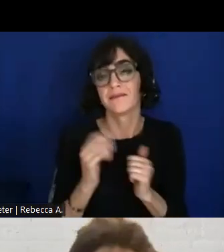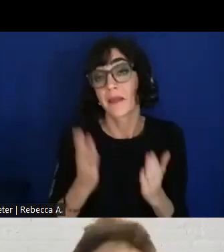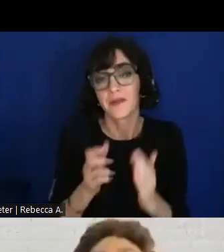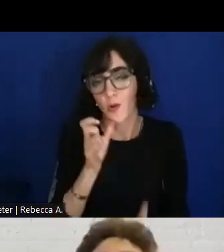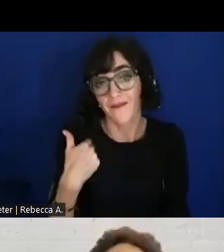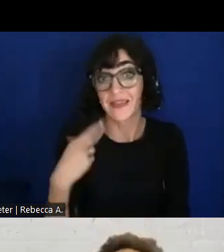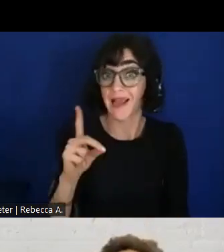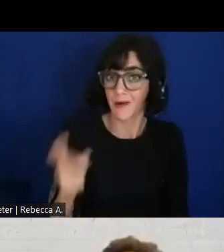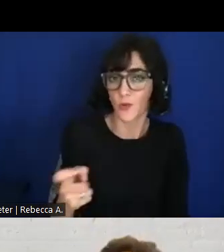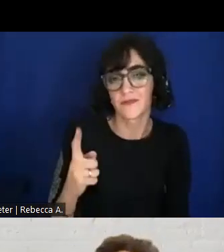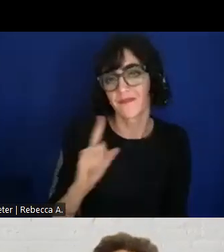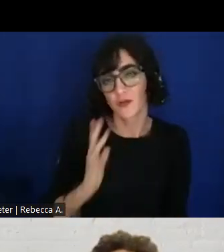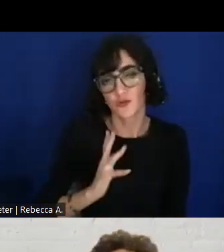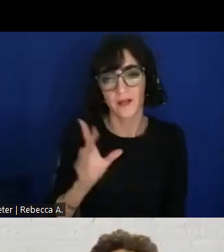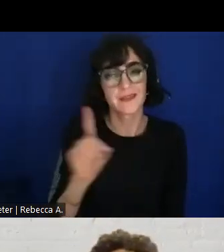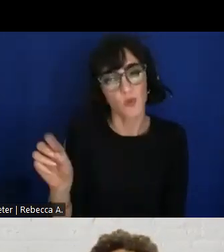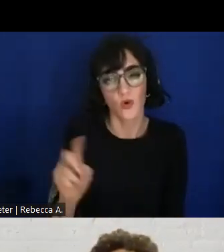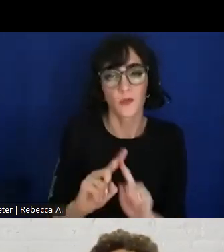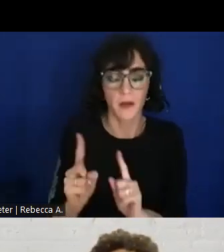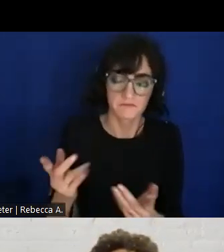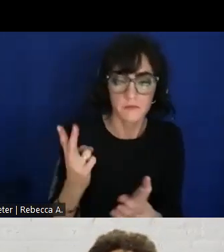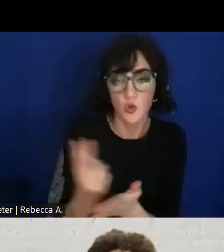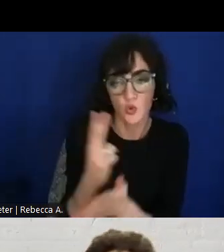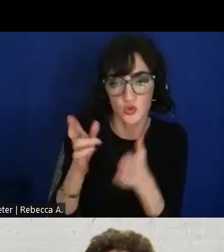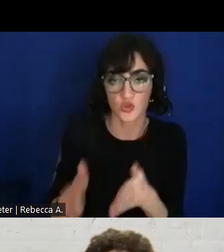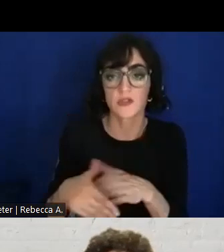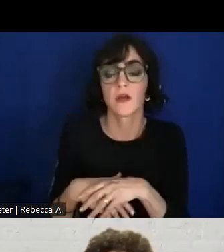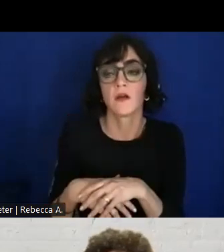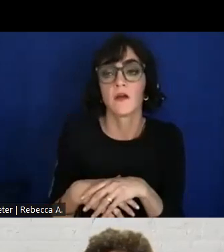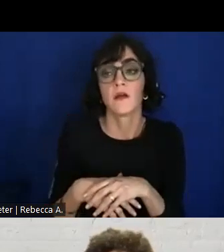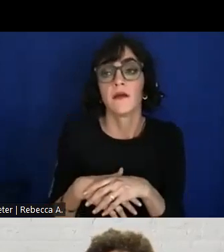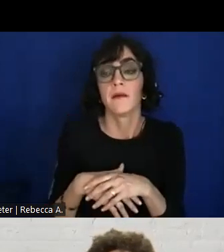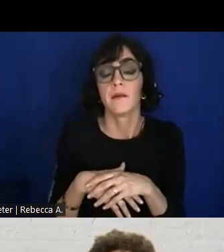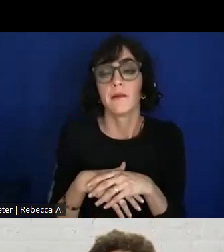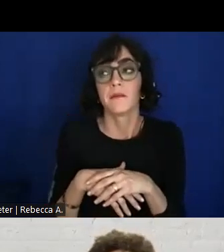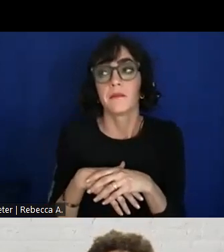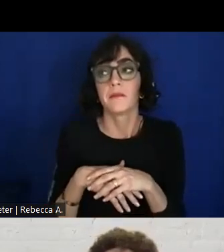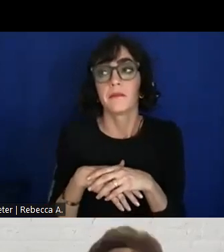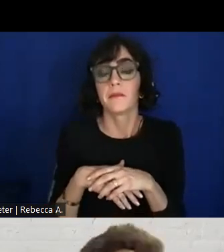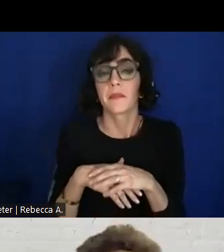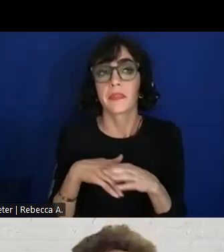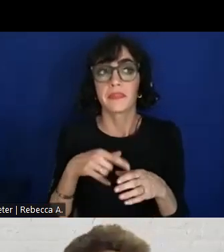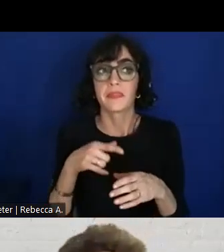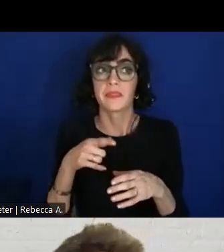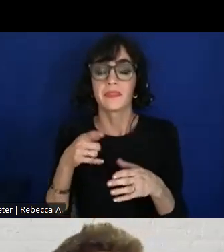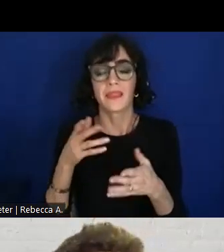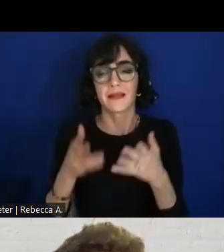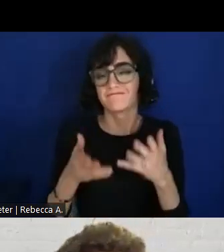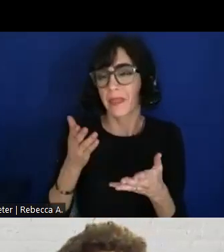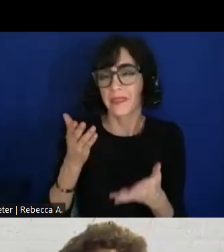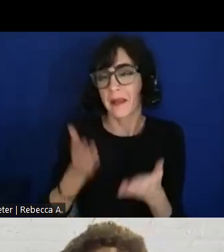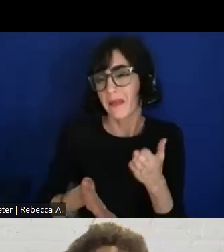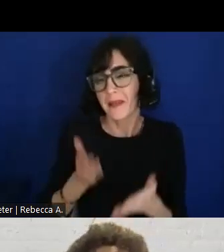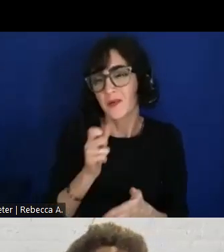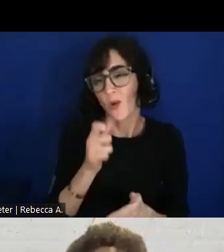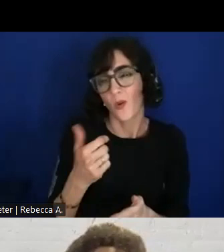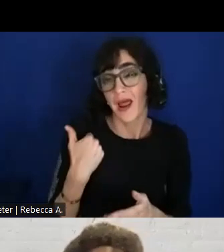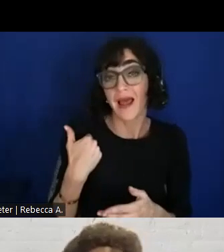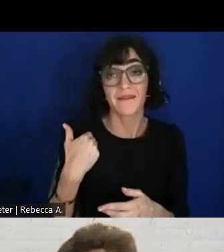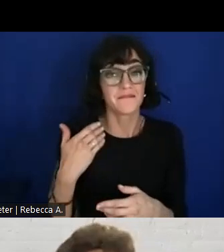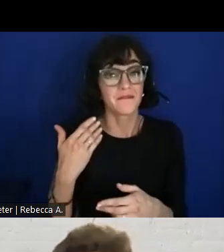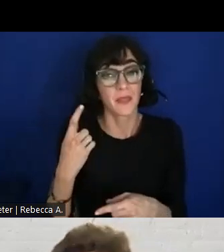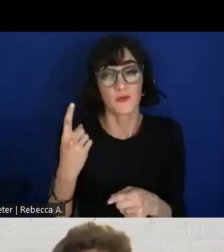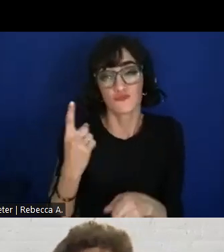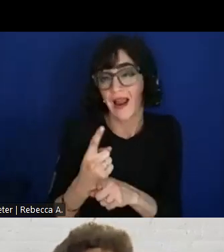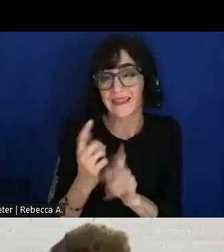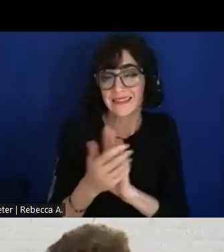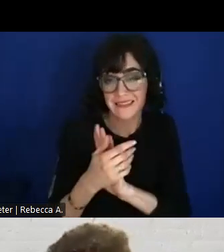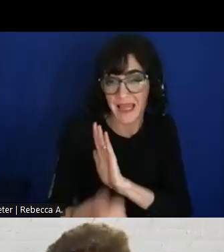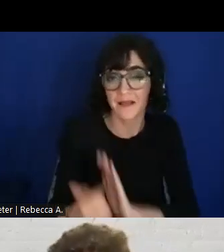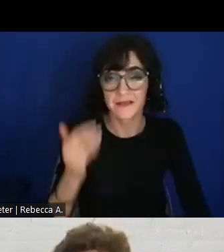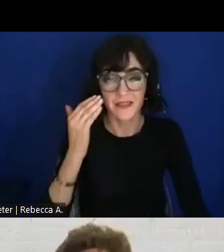so but um they might not have the domestic violence knowledge uh and skills and resources